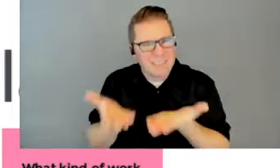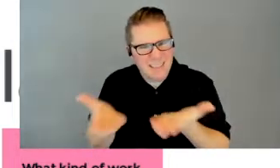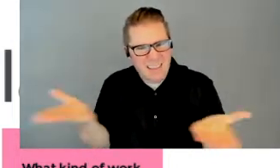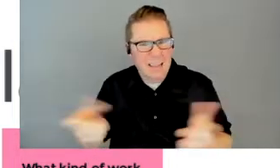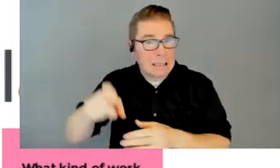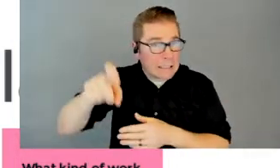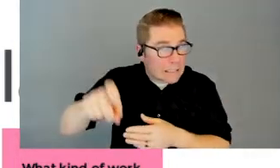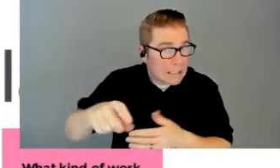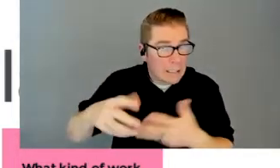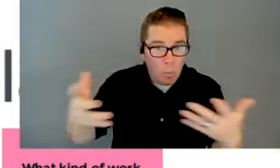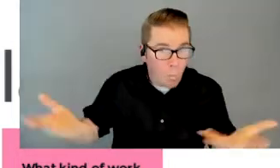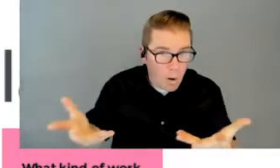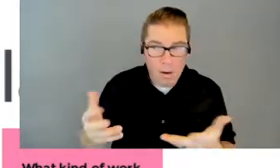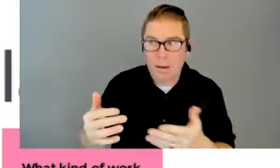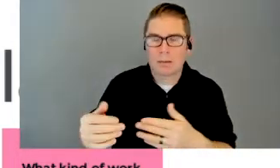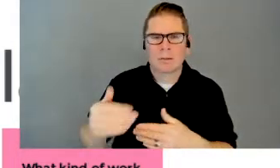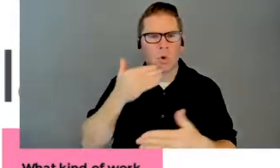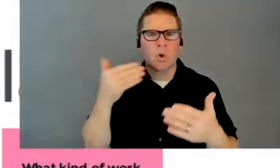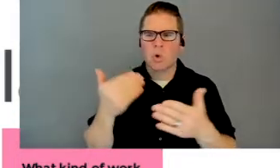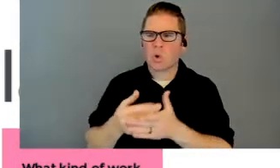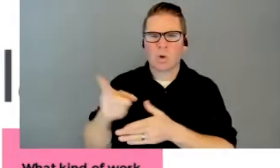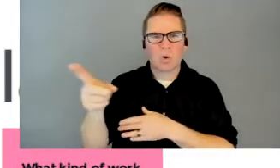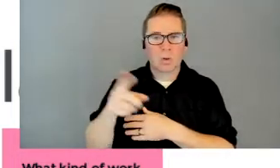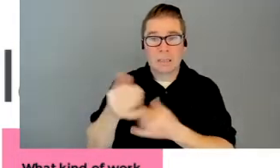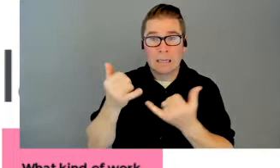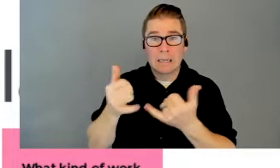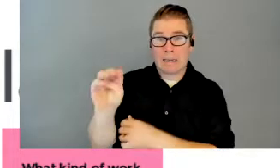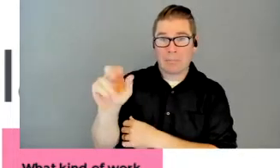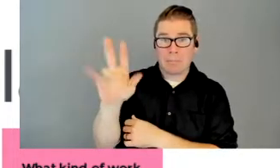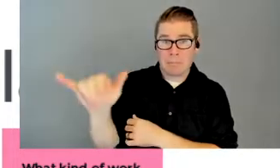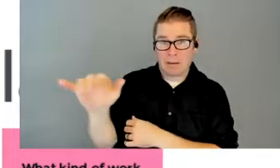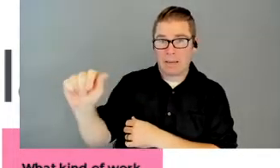OK, now I want you to all look at Mary Ann because her face is going to get really red on this next slide.